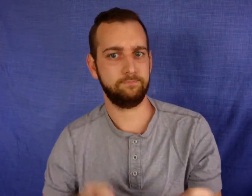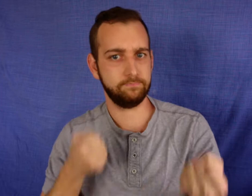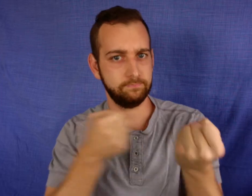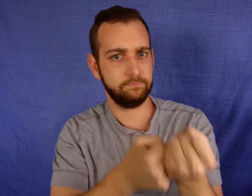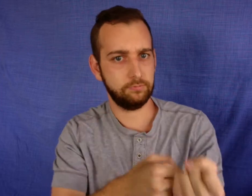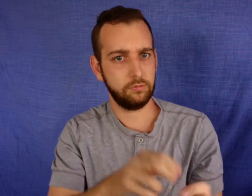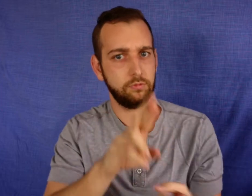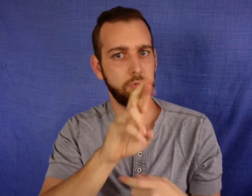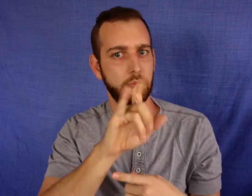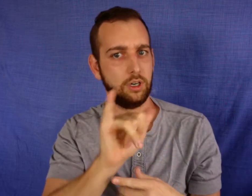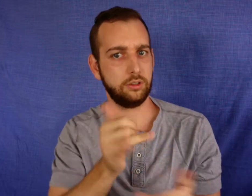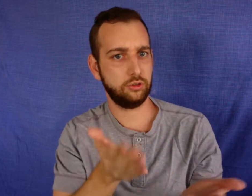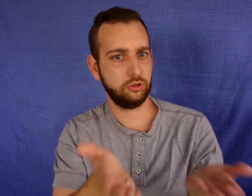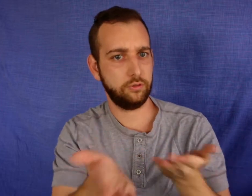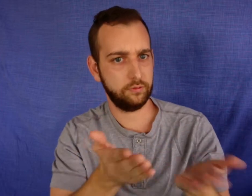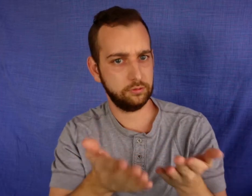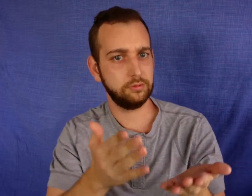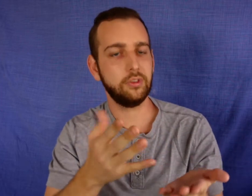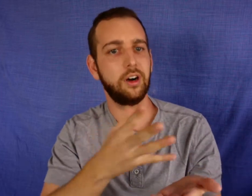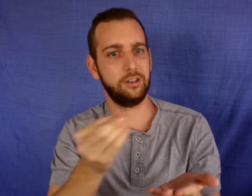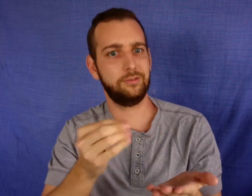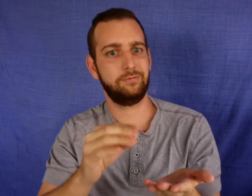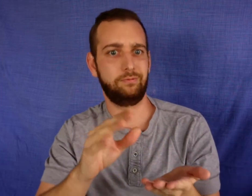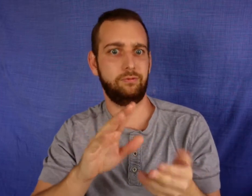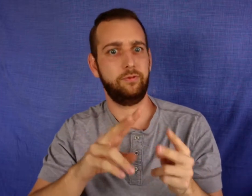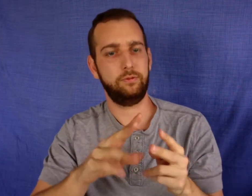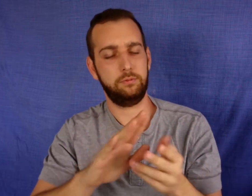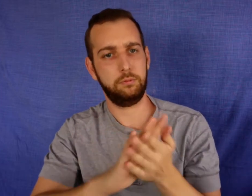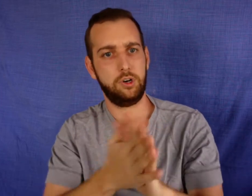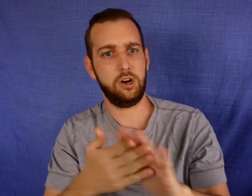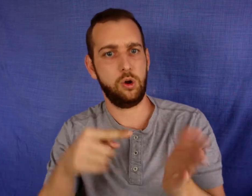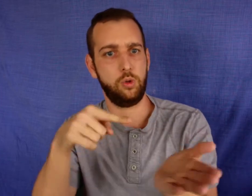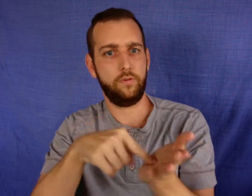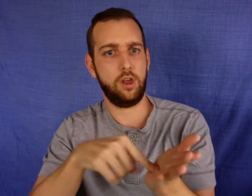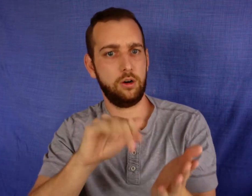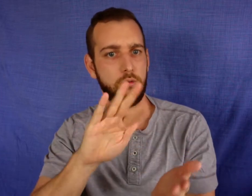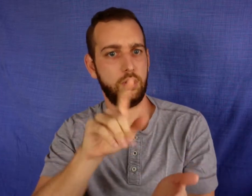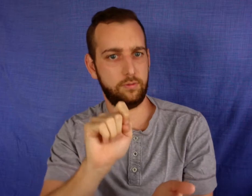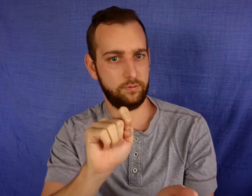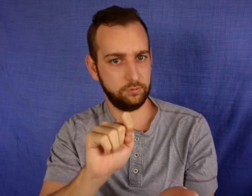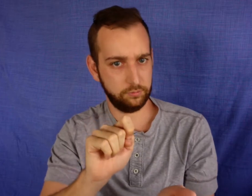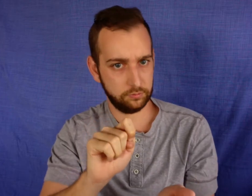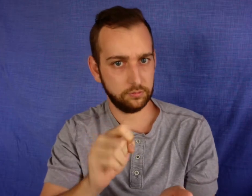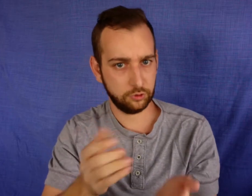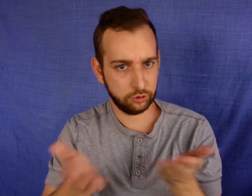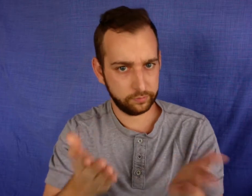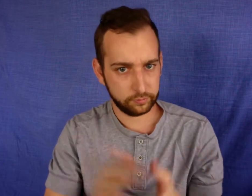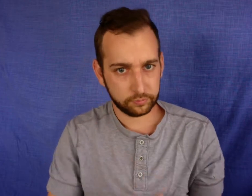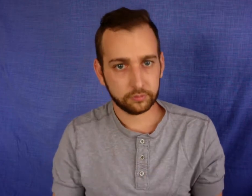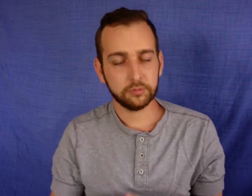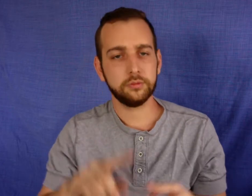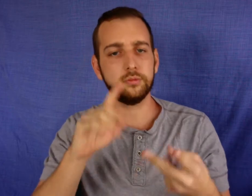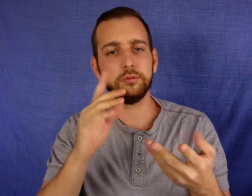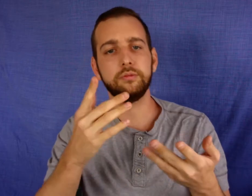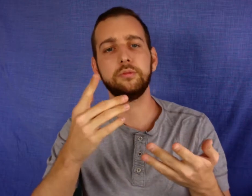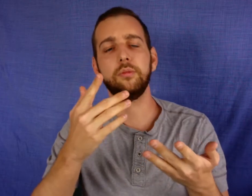support relay services and at affordable rates?